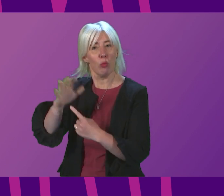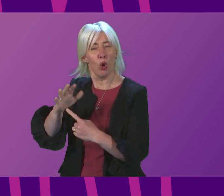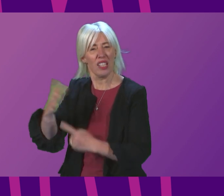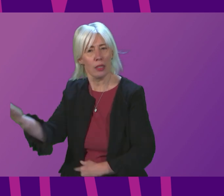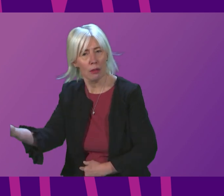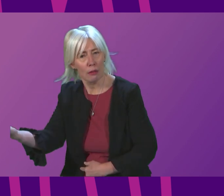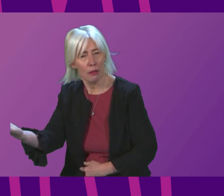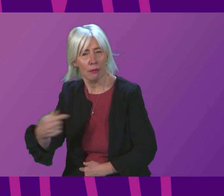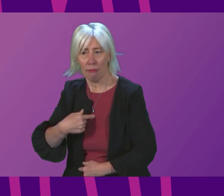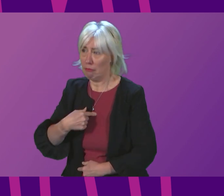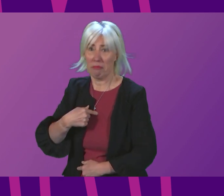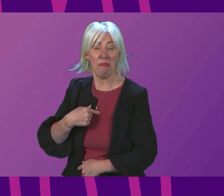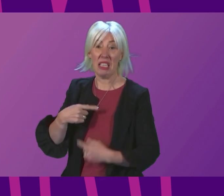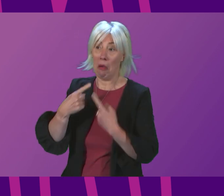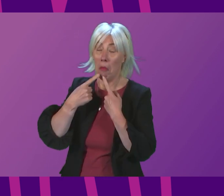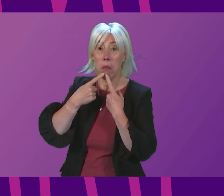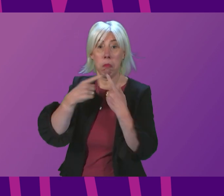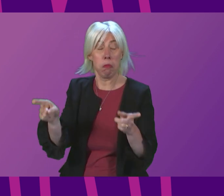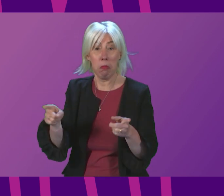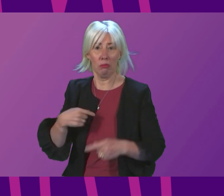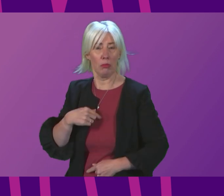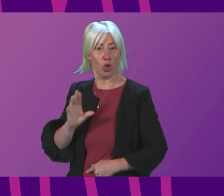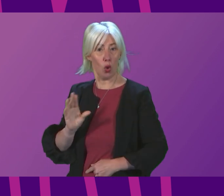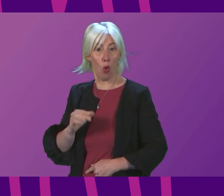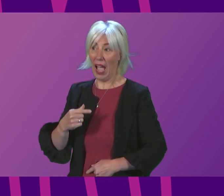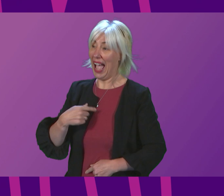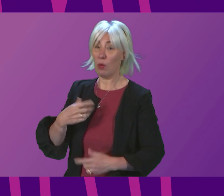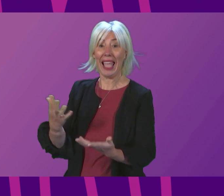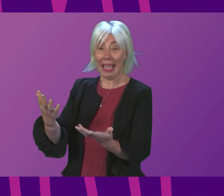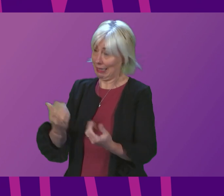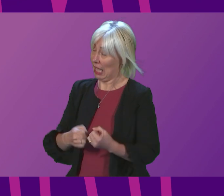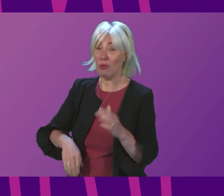I did not intend to come here and do anything but accept full responsibility.